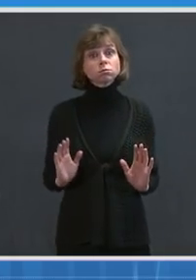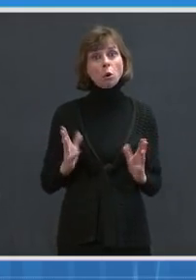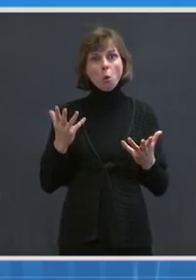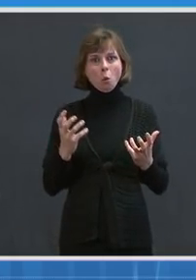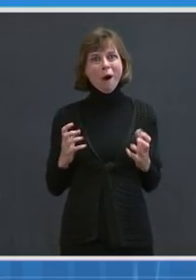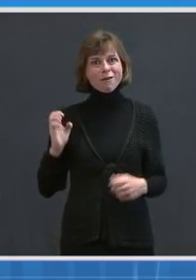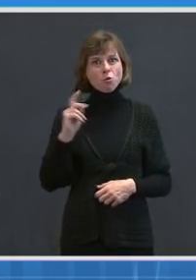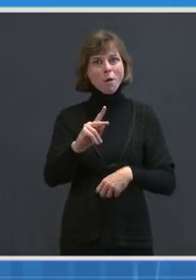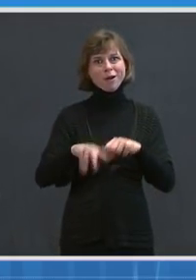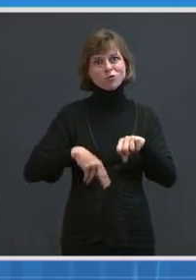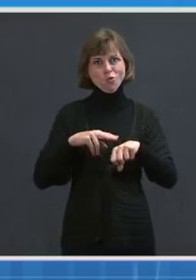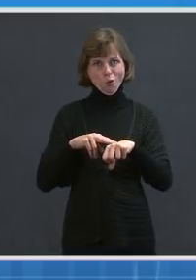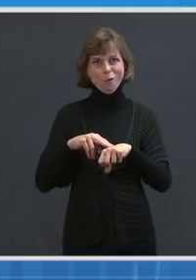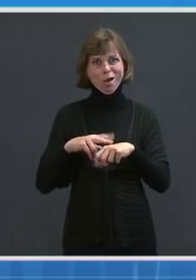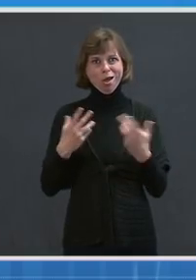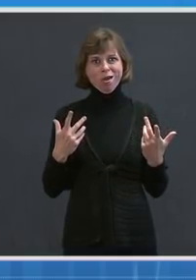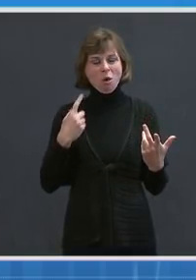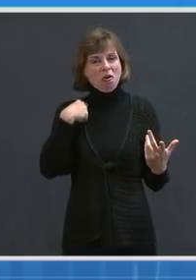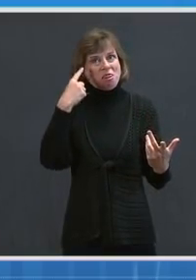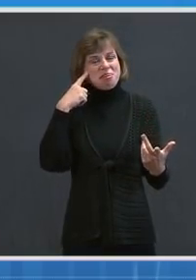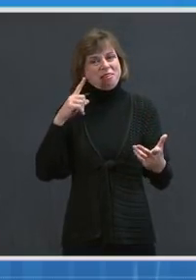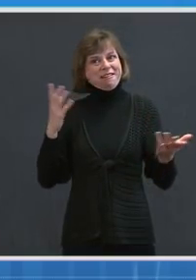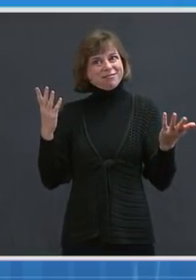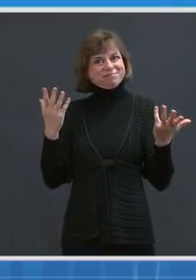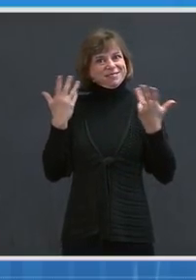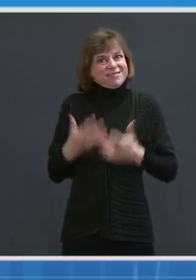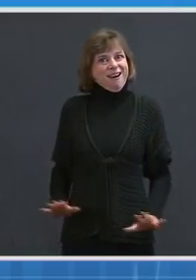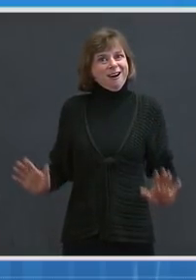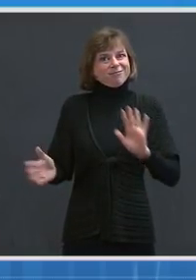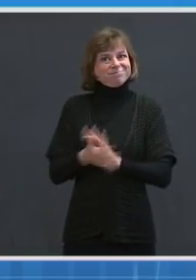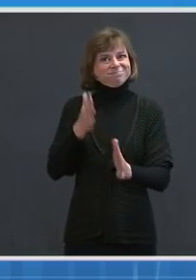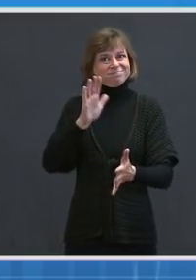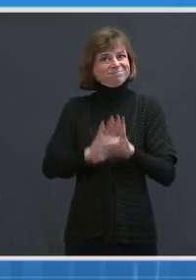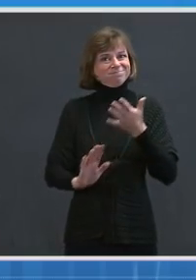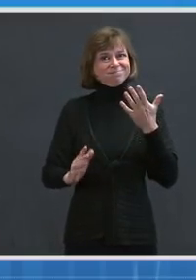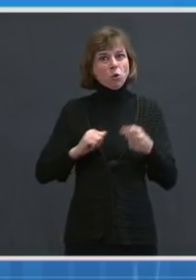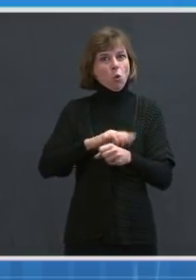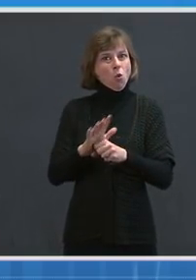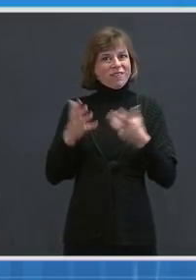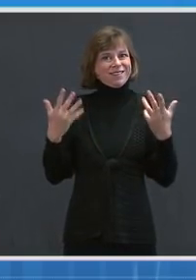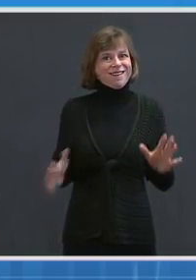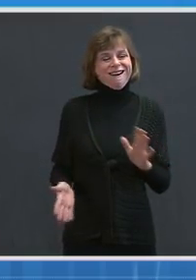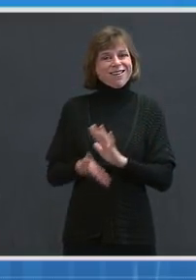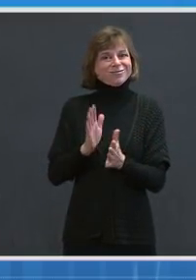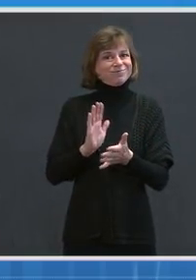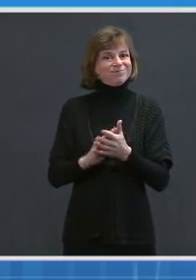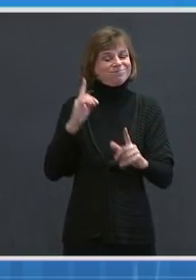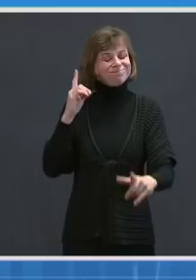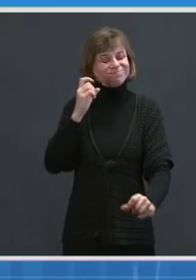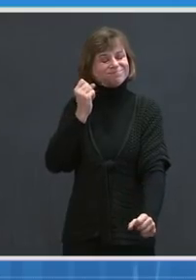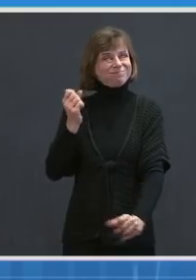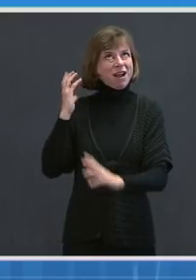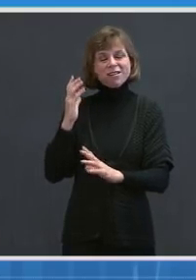as if the virus is in the rearview mirror. It's not. Now, years of watching football on TV